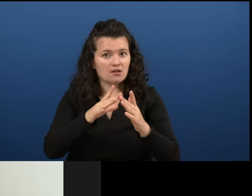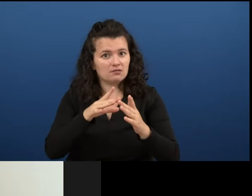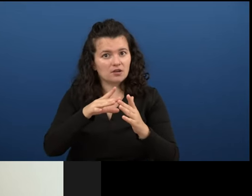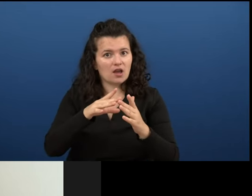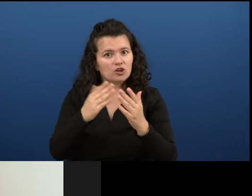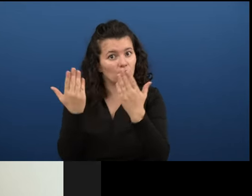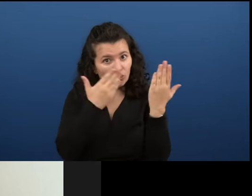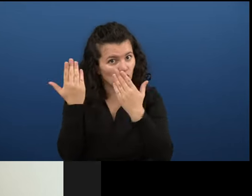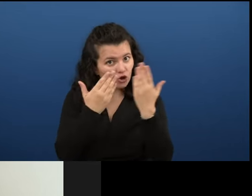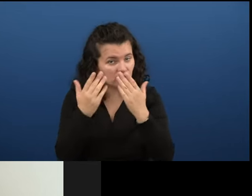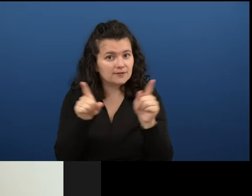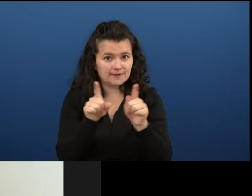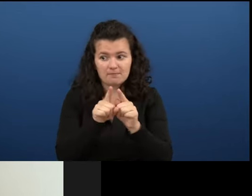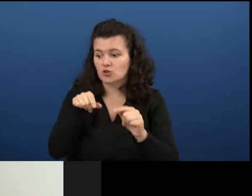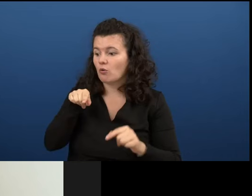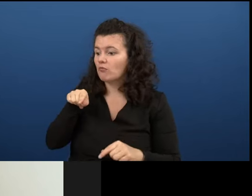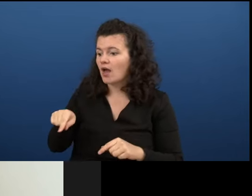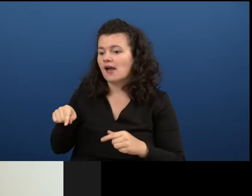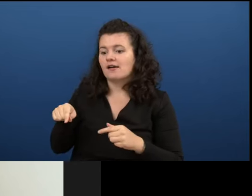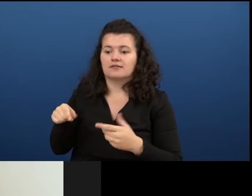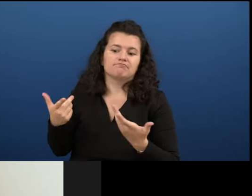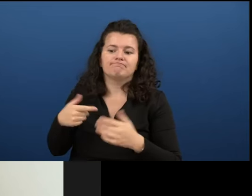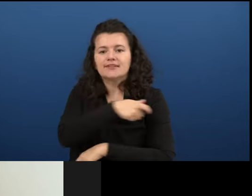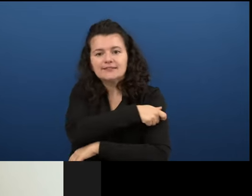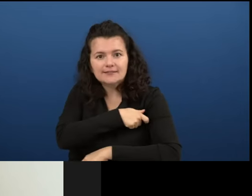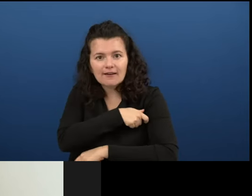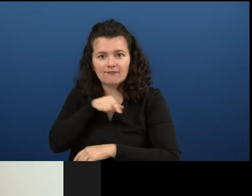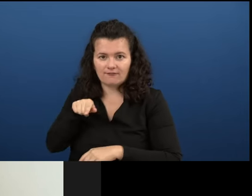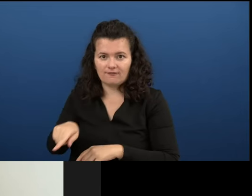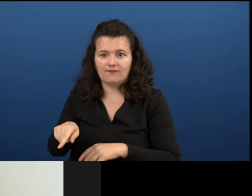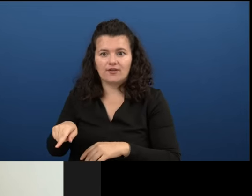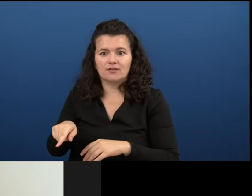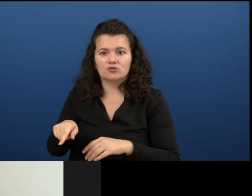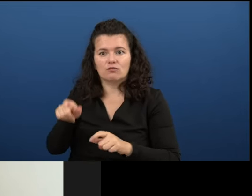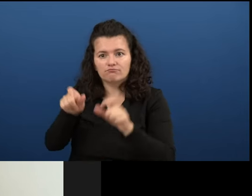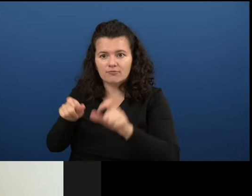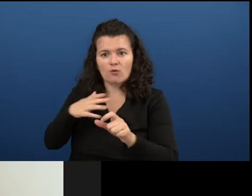based on unconscious bias because when you see a person with a disability, based on your